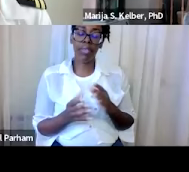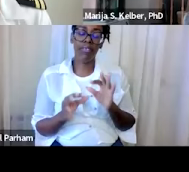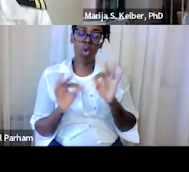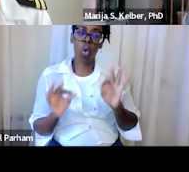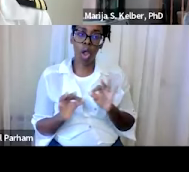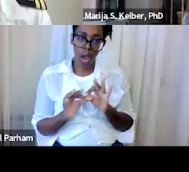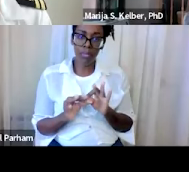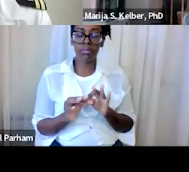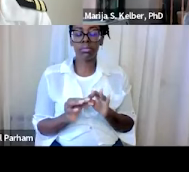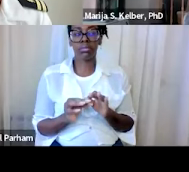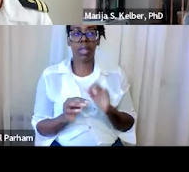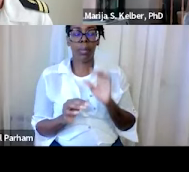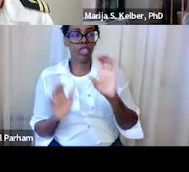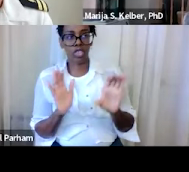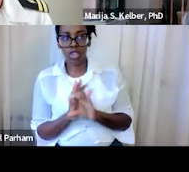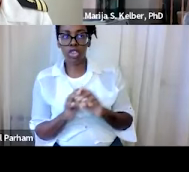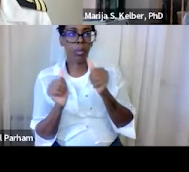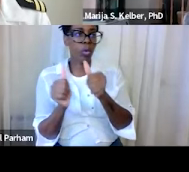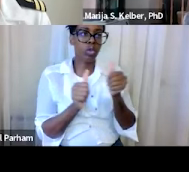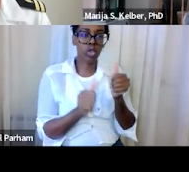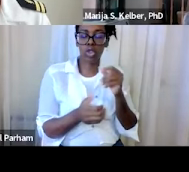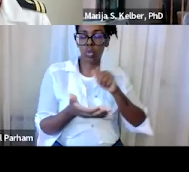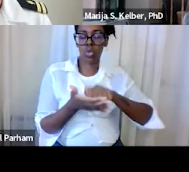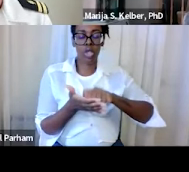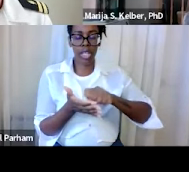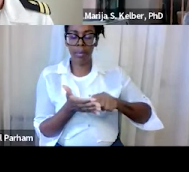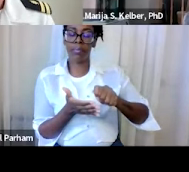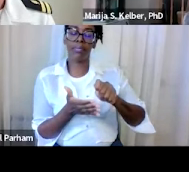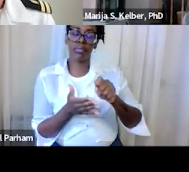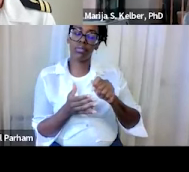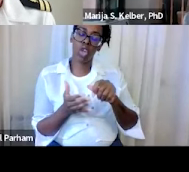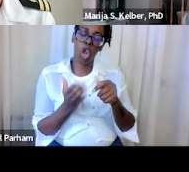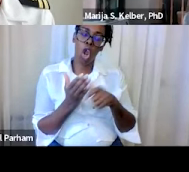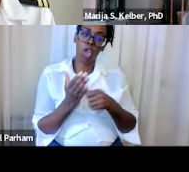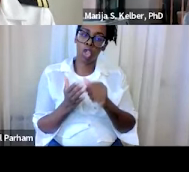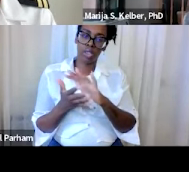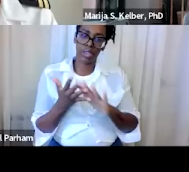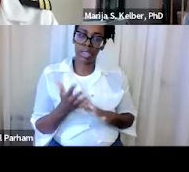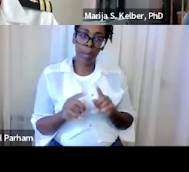infographics, written articles, blogs among others. But today what I'm gonna do is I'm gonna highlight